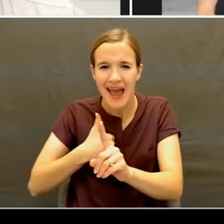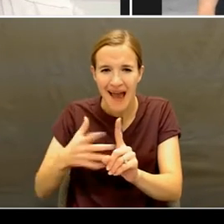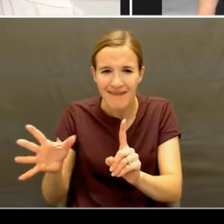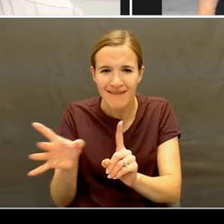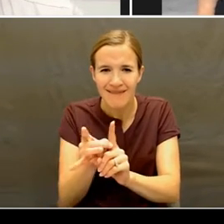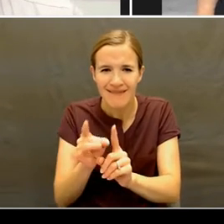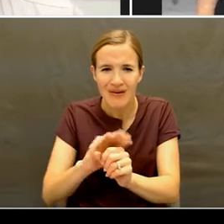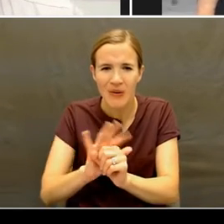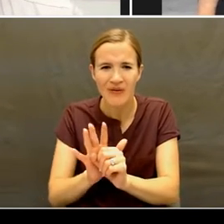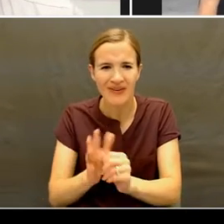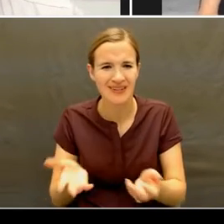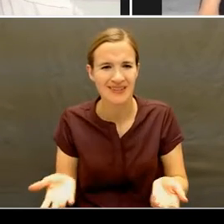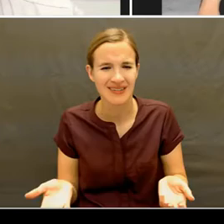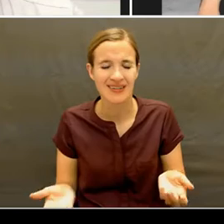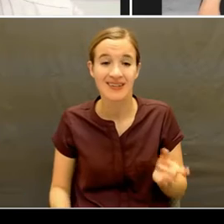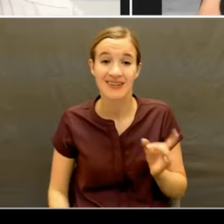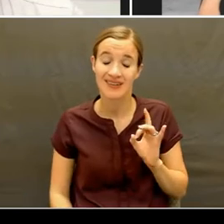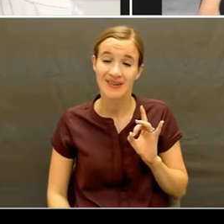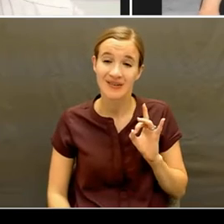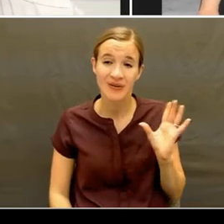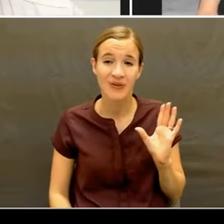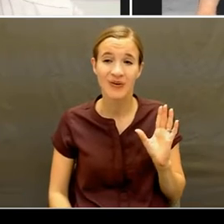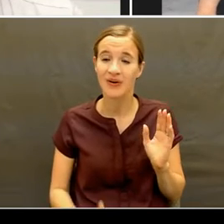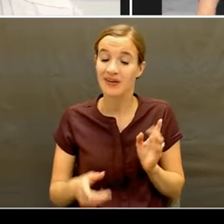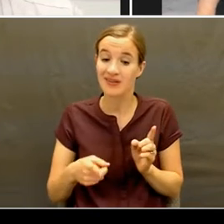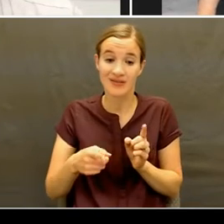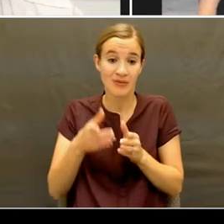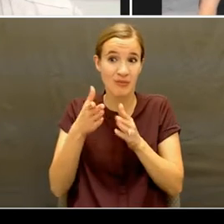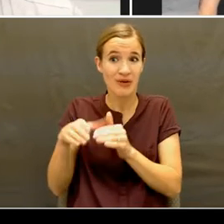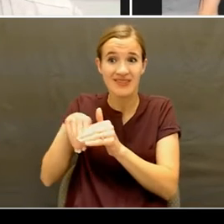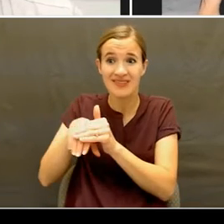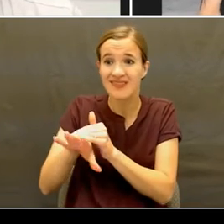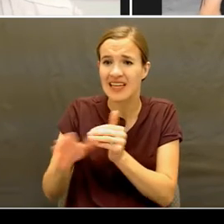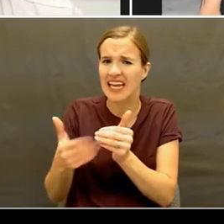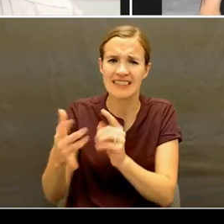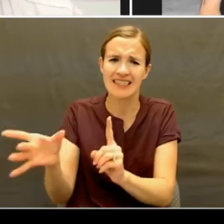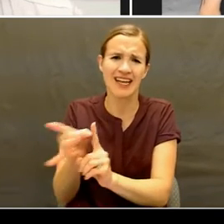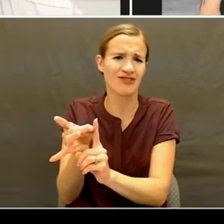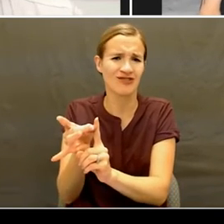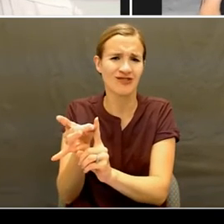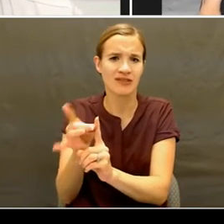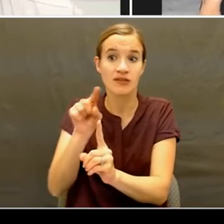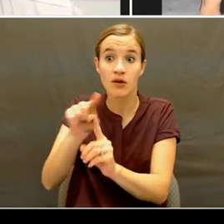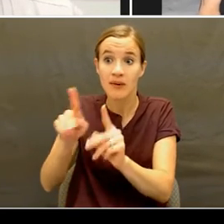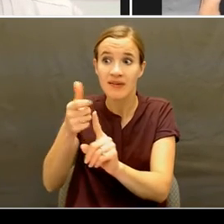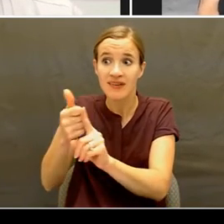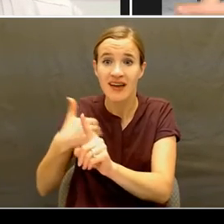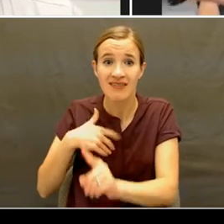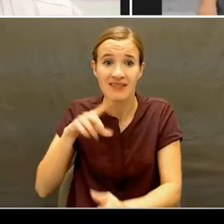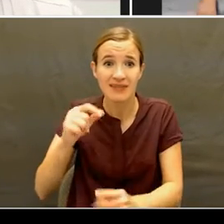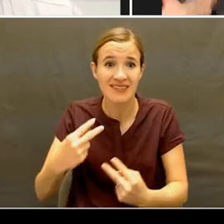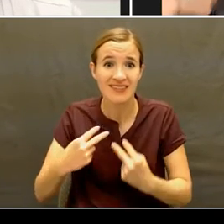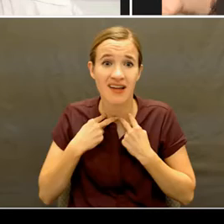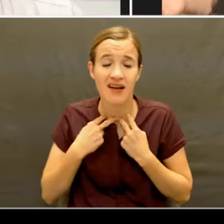of, you know, that could anything could happen. And, and there's such a bias, I mean, of going to